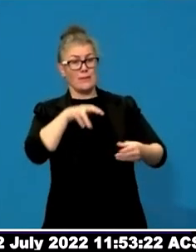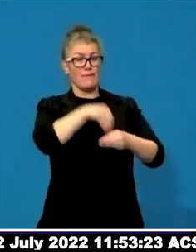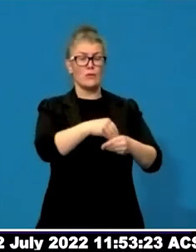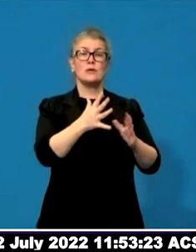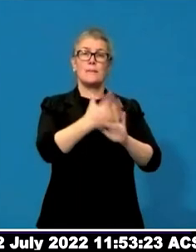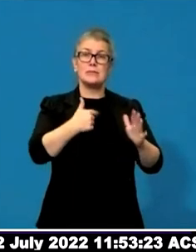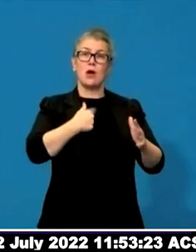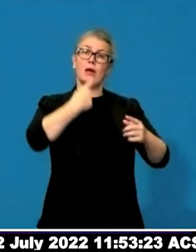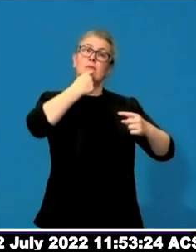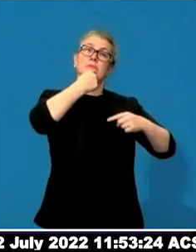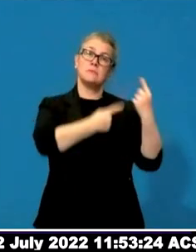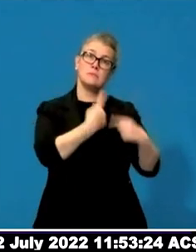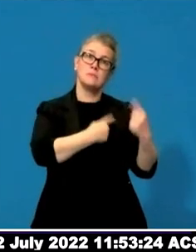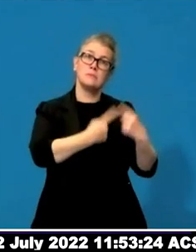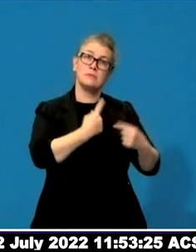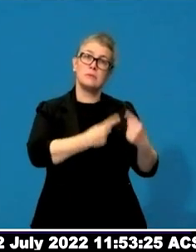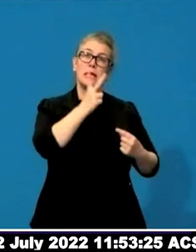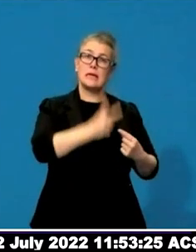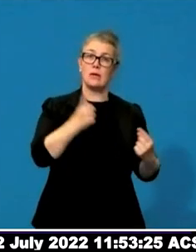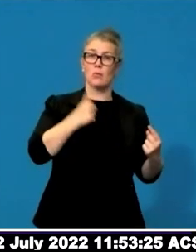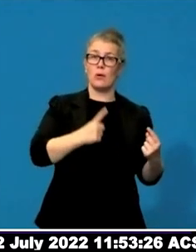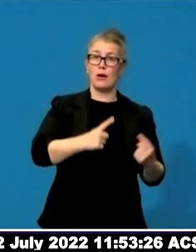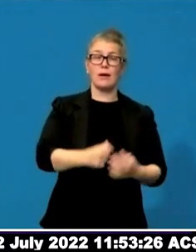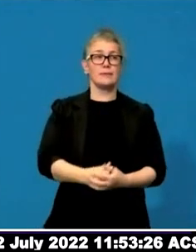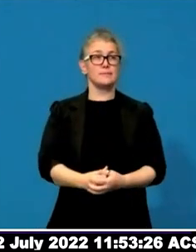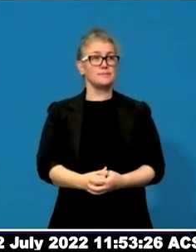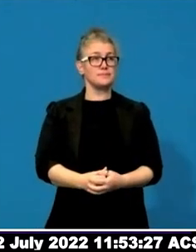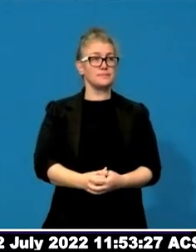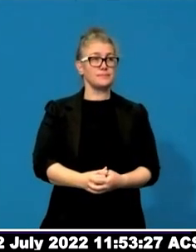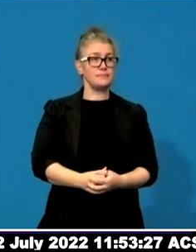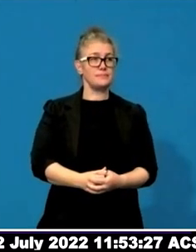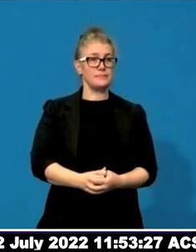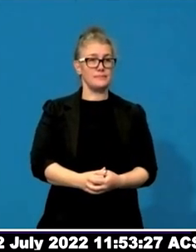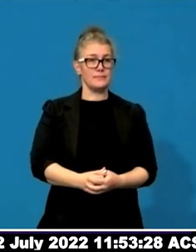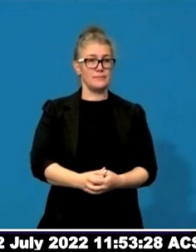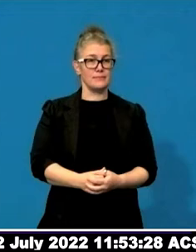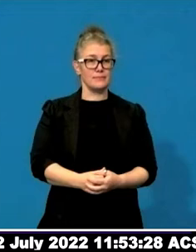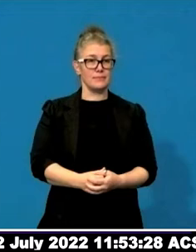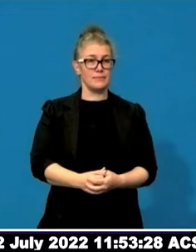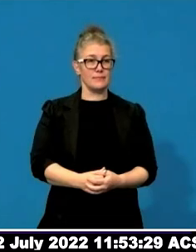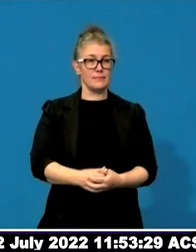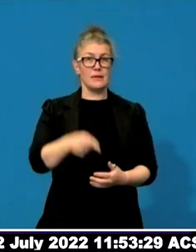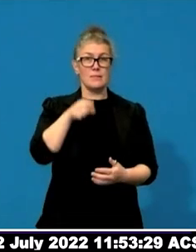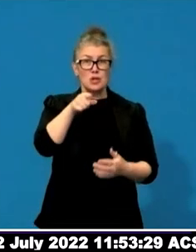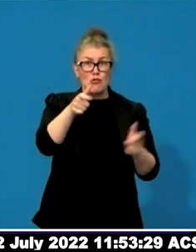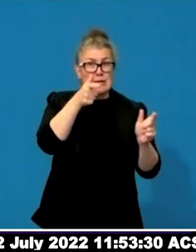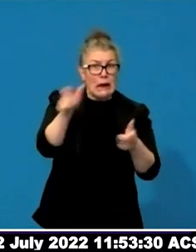But you're the Guardian. Absolutely. It's - it's - If you're not entitled, who could be?